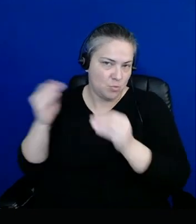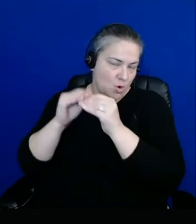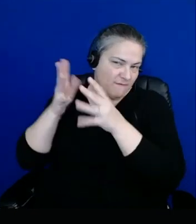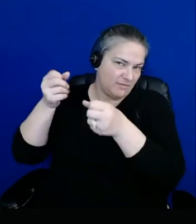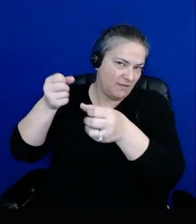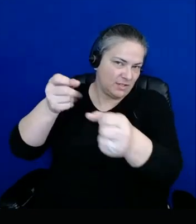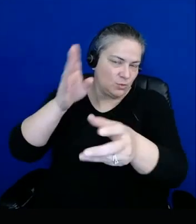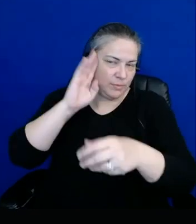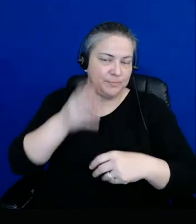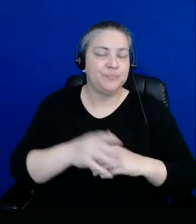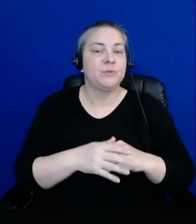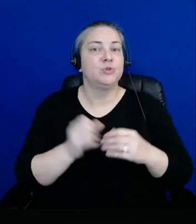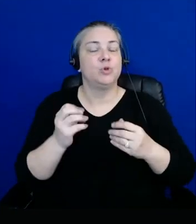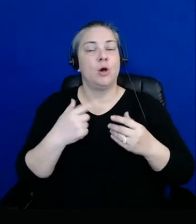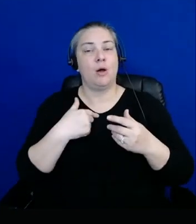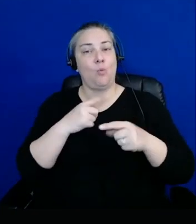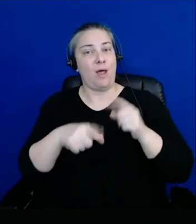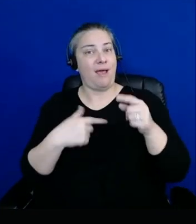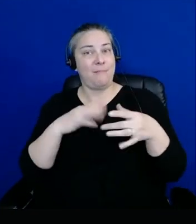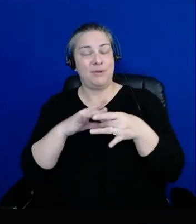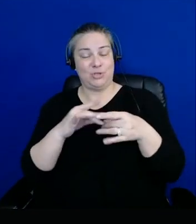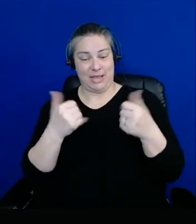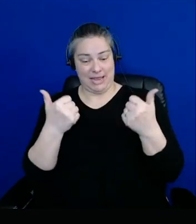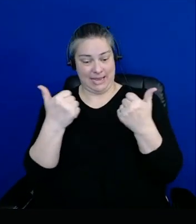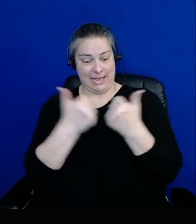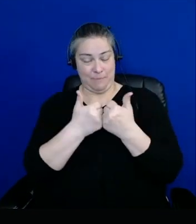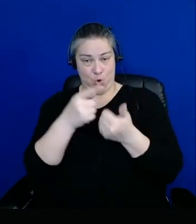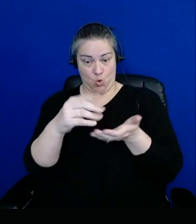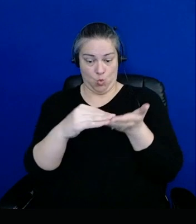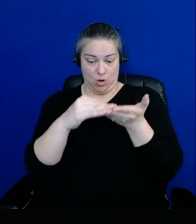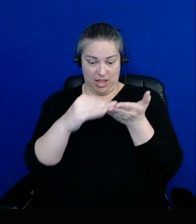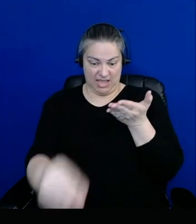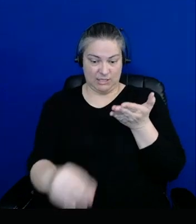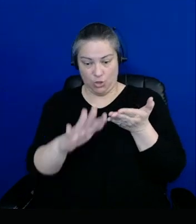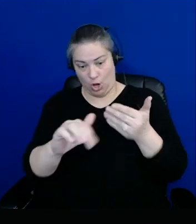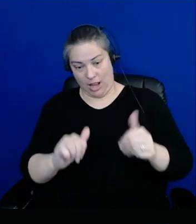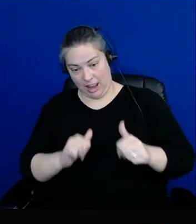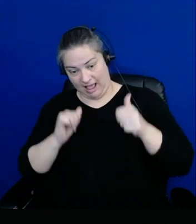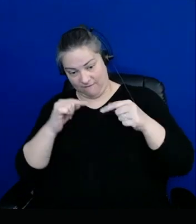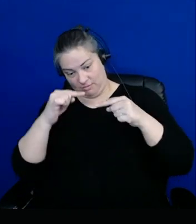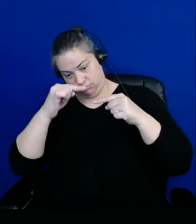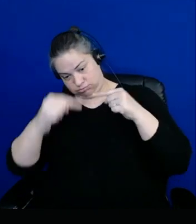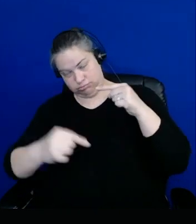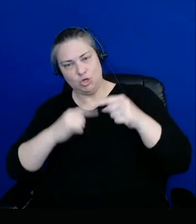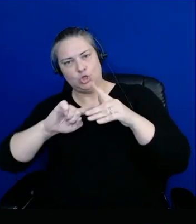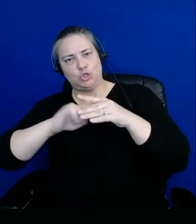As I mentioned, games really start their lives once you've released them, and so there's a lot that we can do,